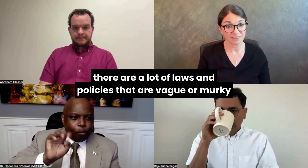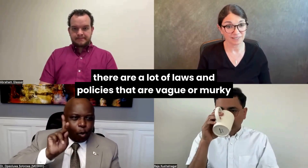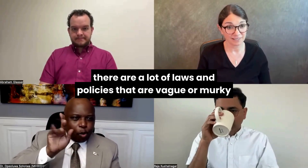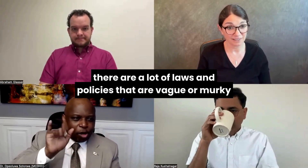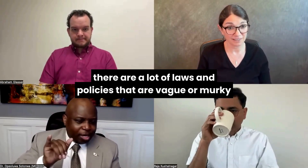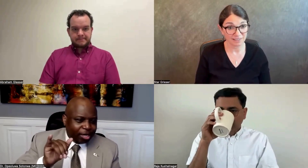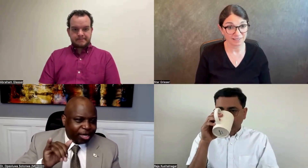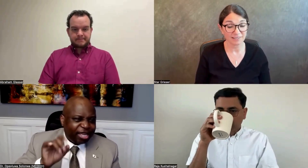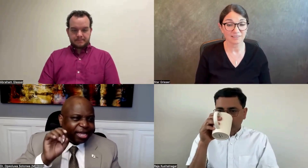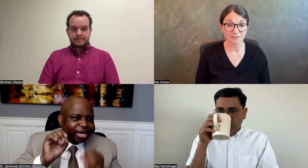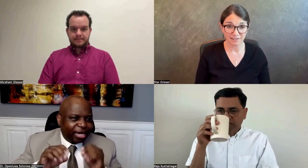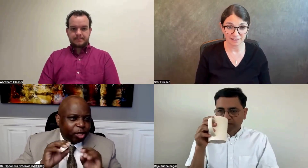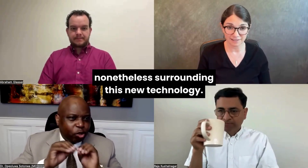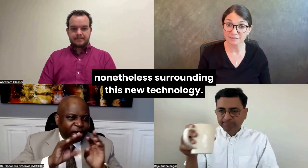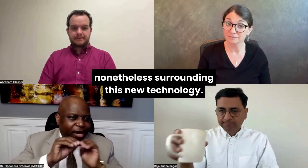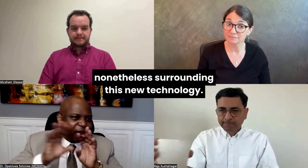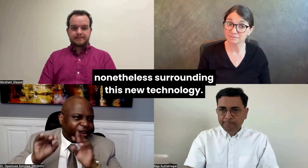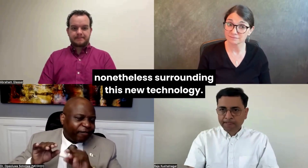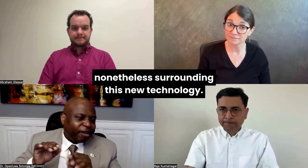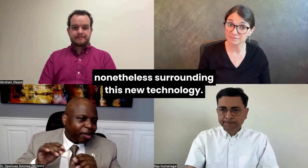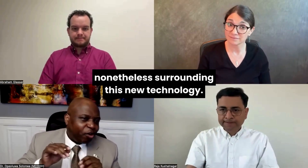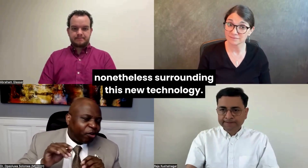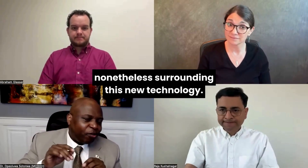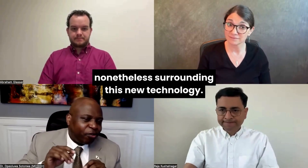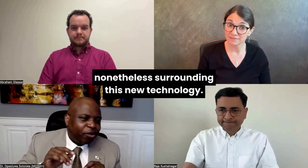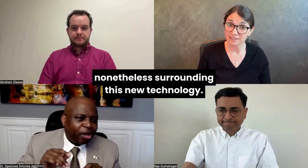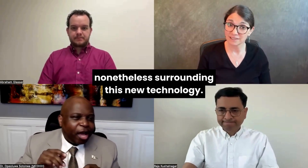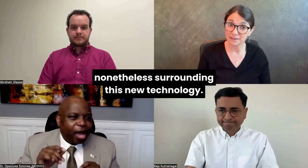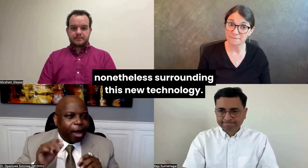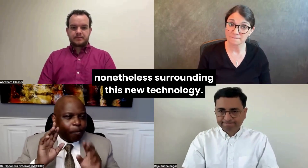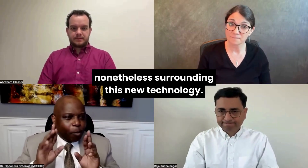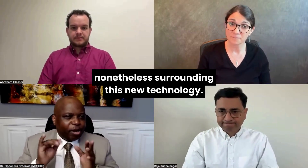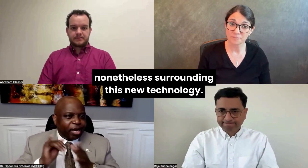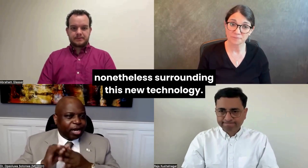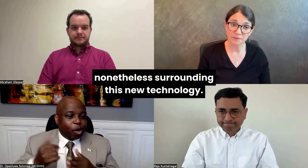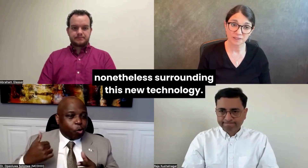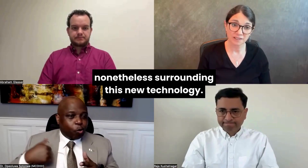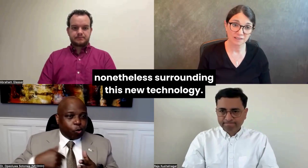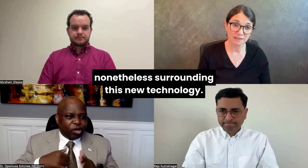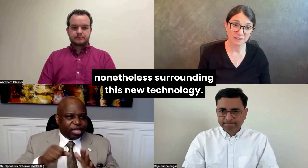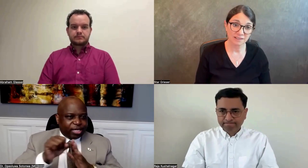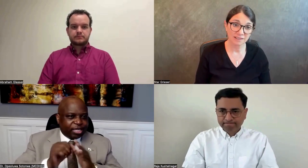nonetheless surrounding this new technology. And so from a state level,